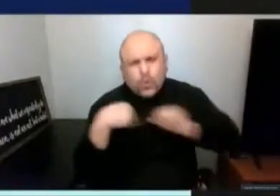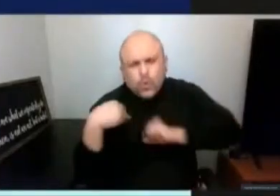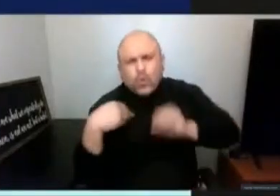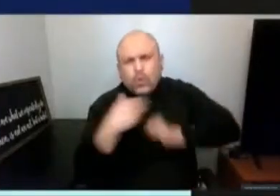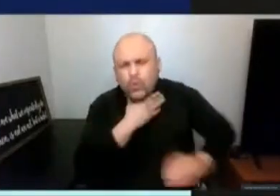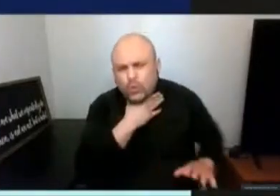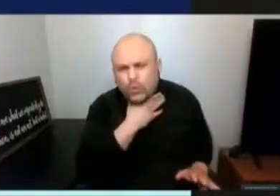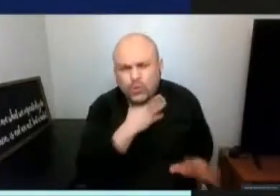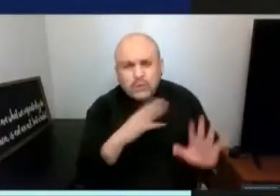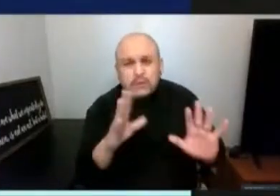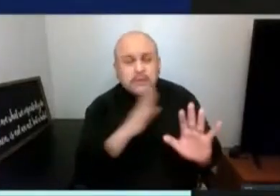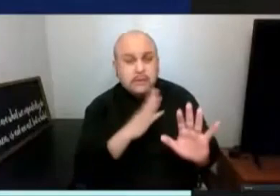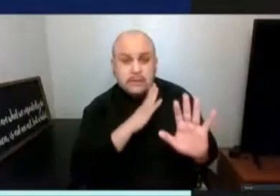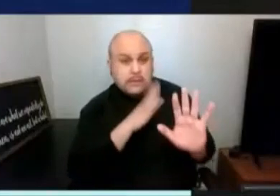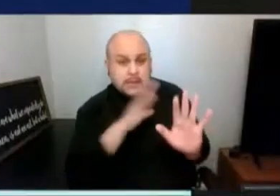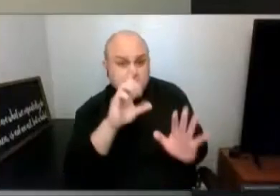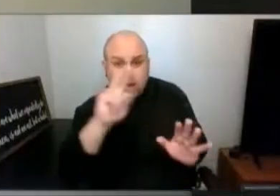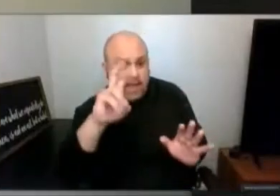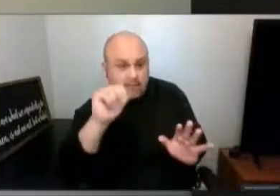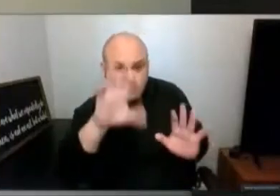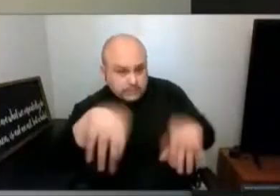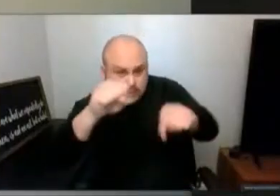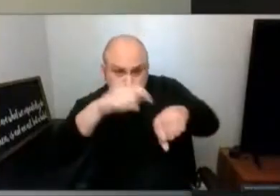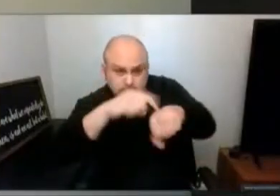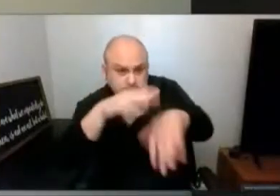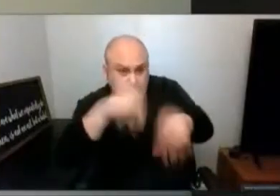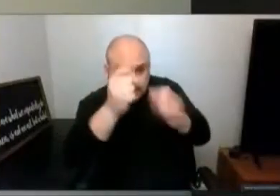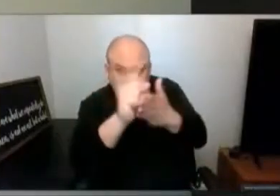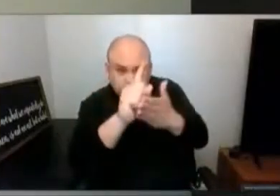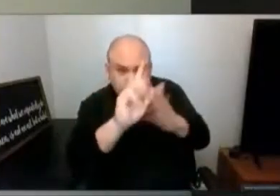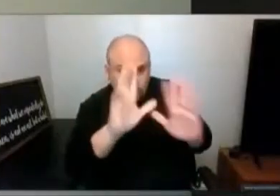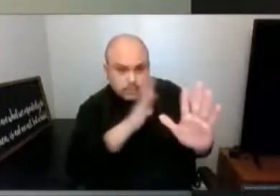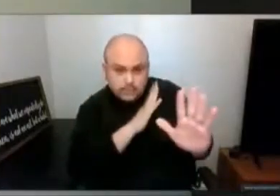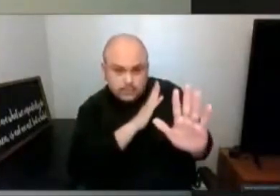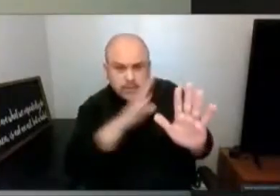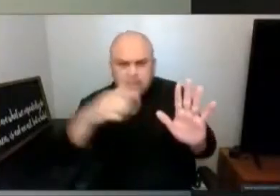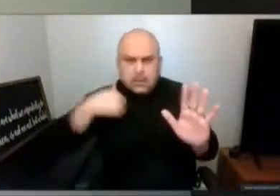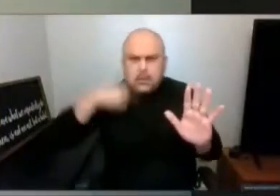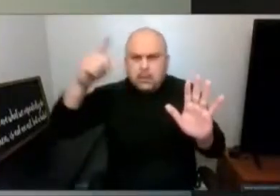Marcella Nunez-Smith: Dr. Karnik? Yes, Dr. Evans, you can take a moment, and then -- Niranjan Karnik: Yeah. I can just speak to one example, Mr. Imparato.